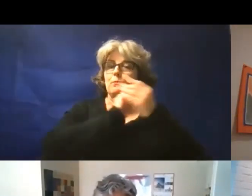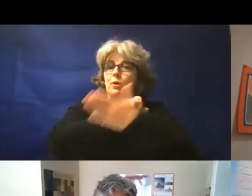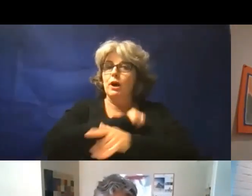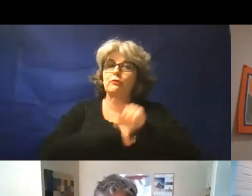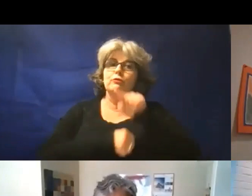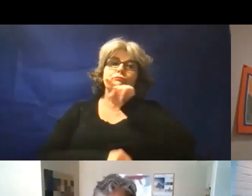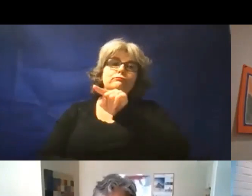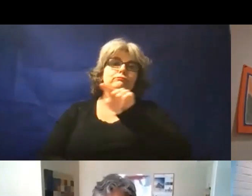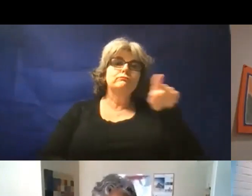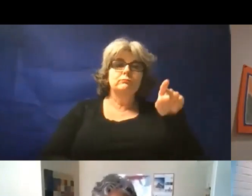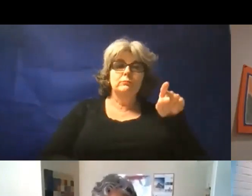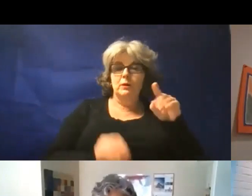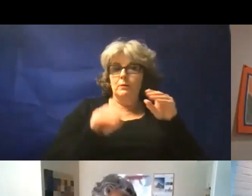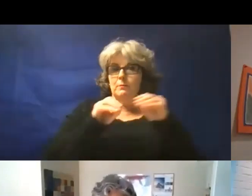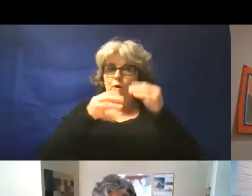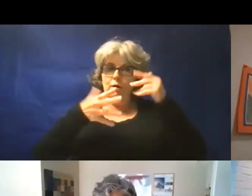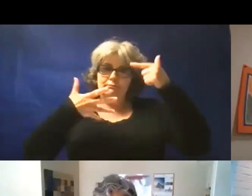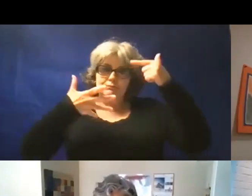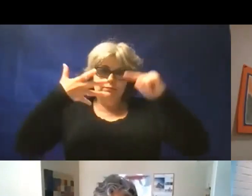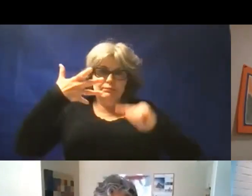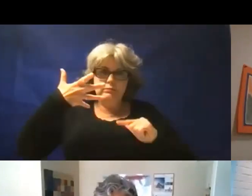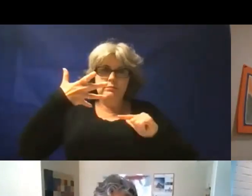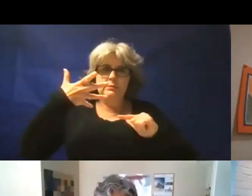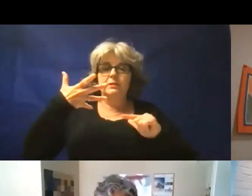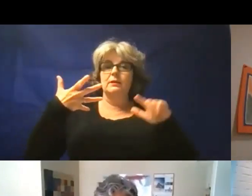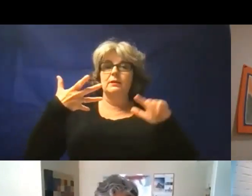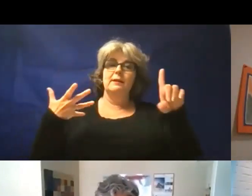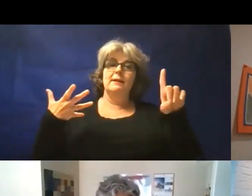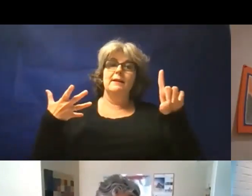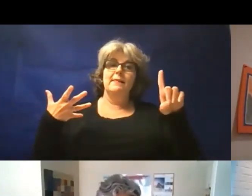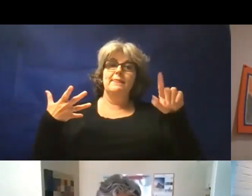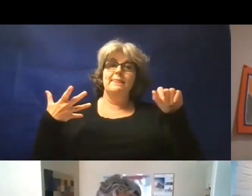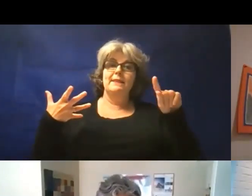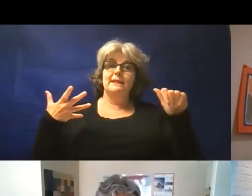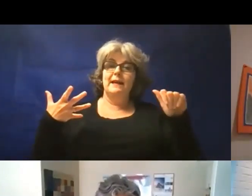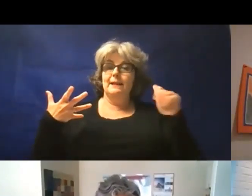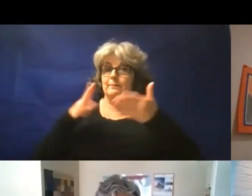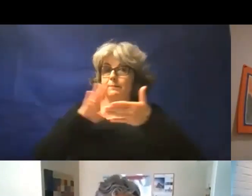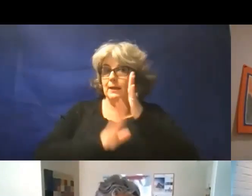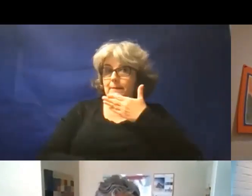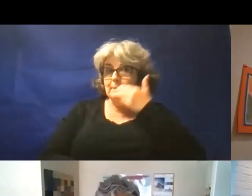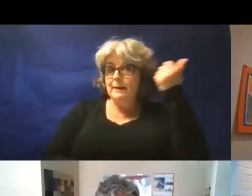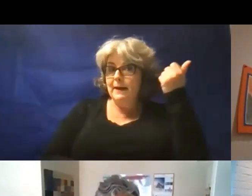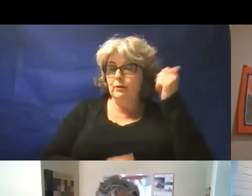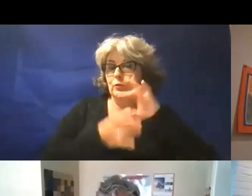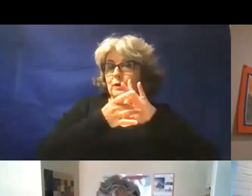sequence and we get better data on you know the proportion of virus in countries that are these